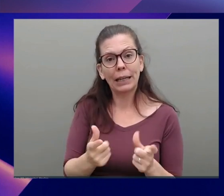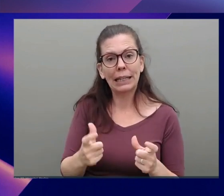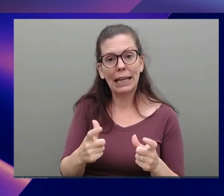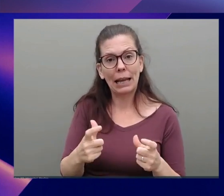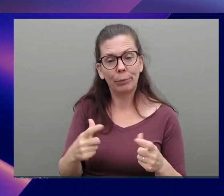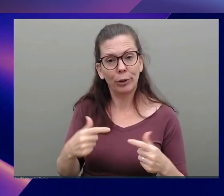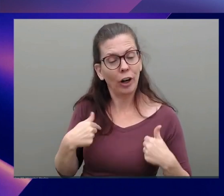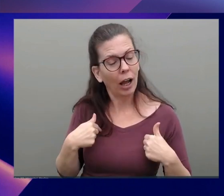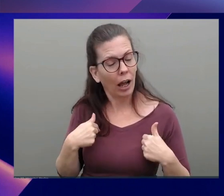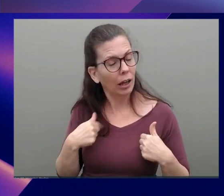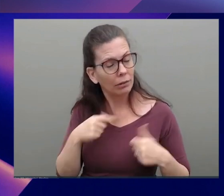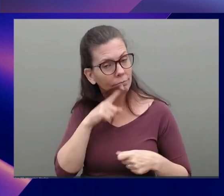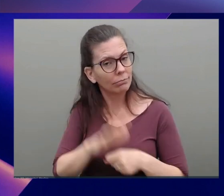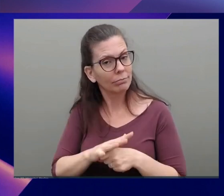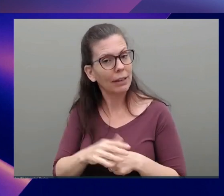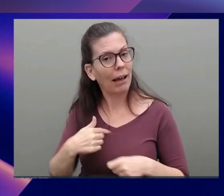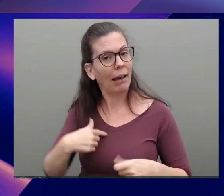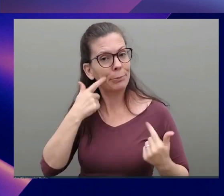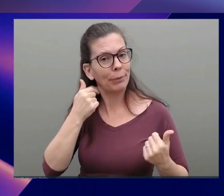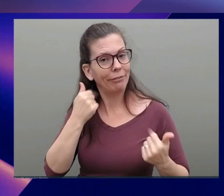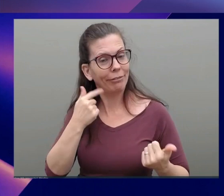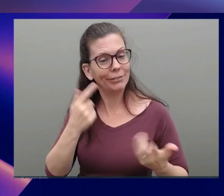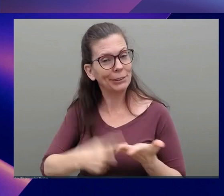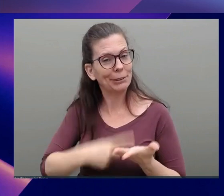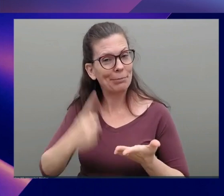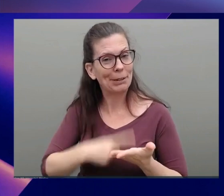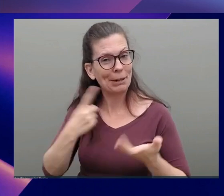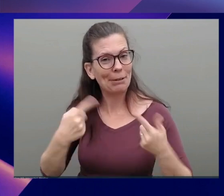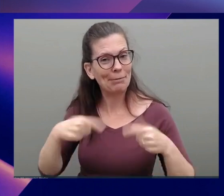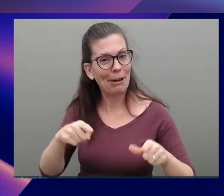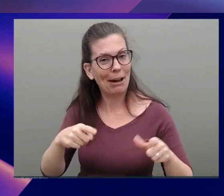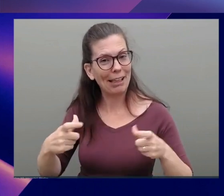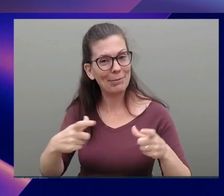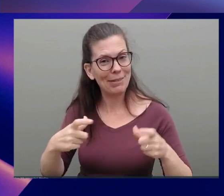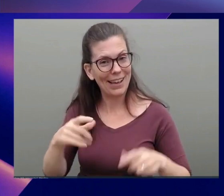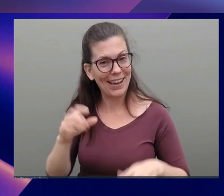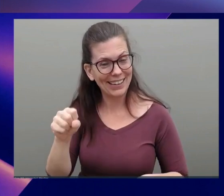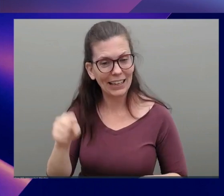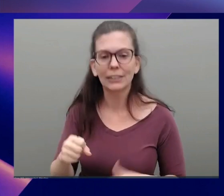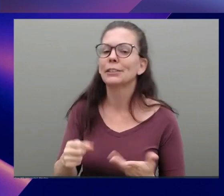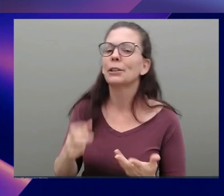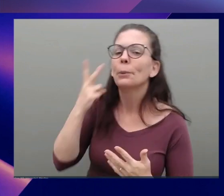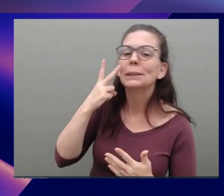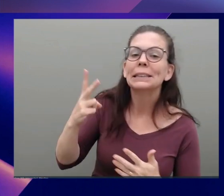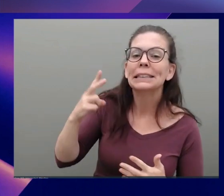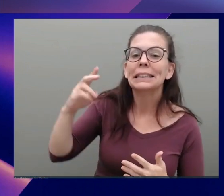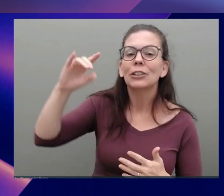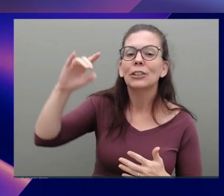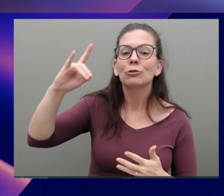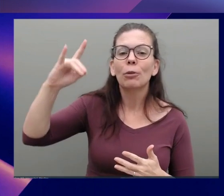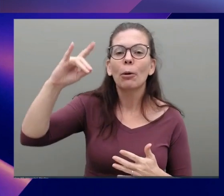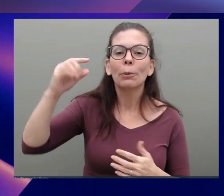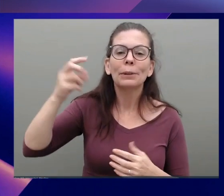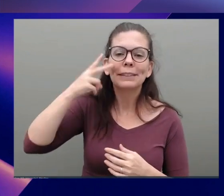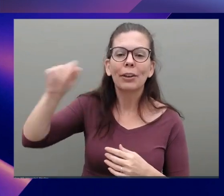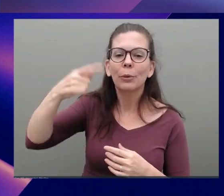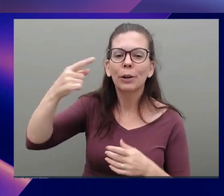I have some laughs- - Nice. Sometime by playing it. So, let's see this drone here. We have another drone. Let's get my drone capture device